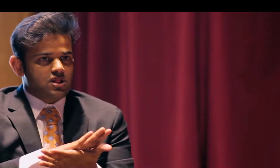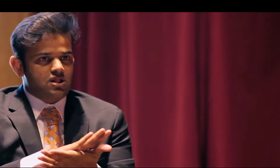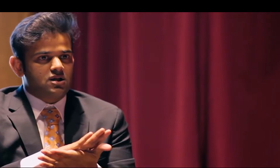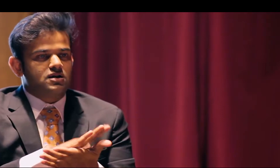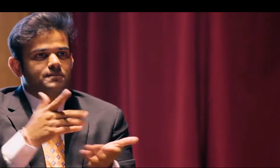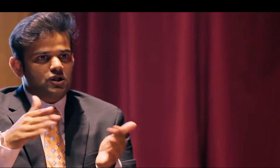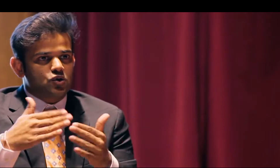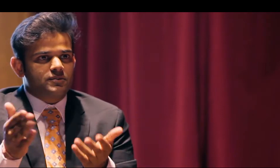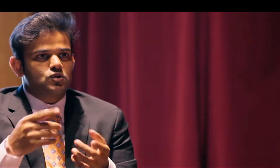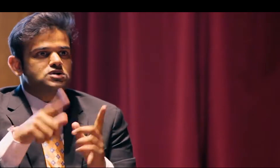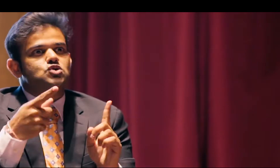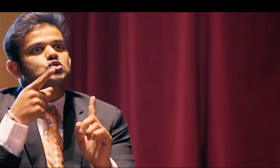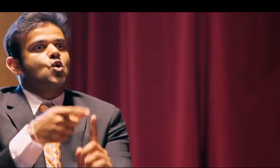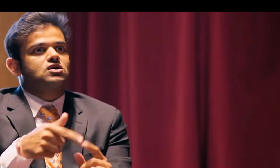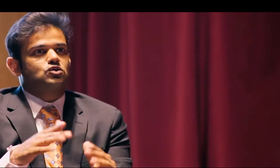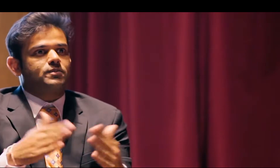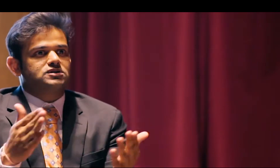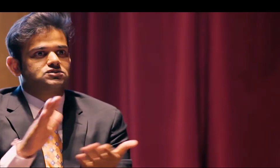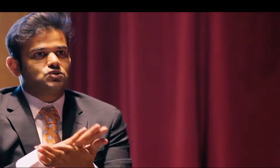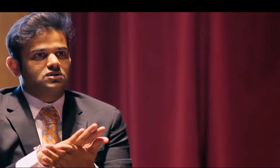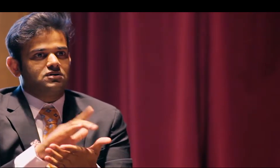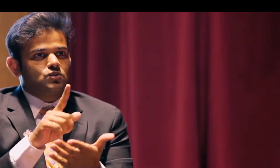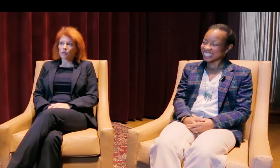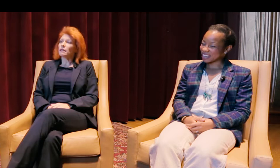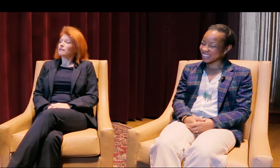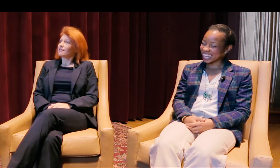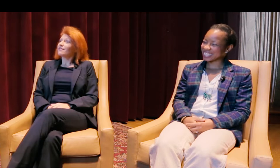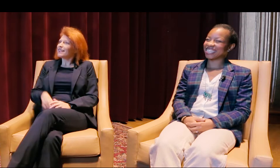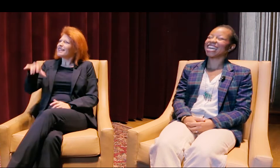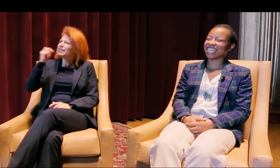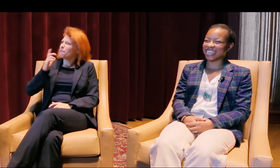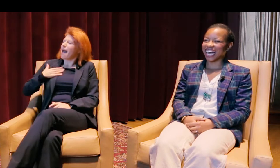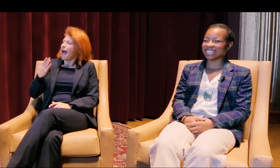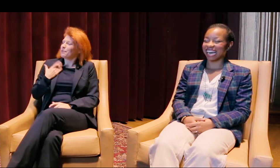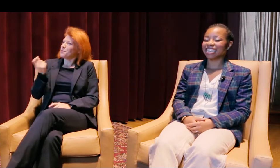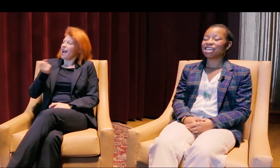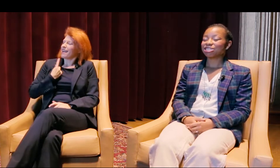Okay so, do you plan on maybe open a school of your own? Yes, I'm glad you asked that.